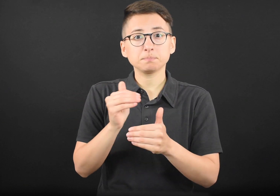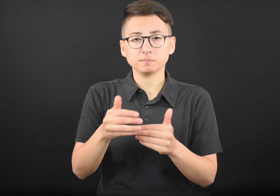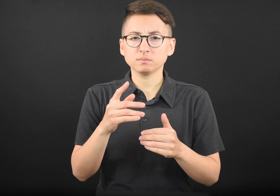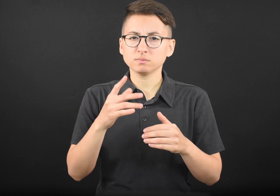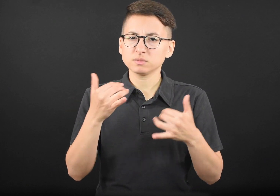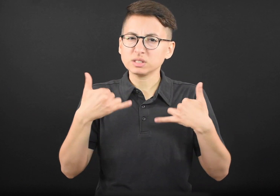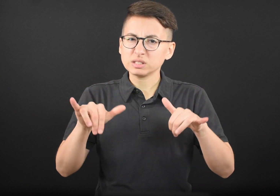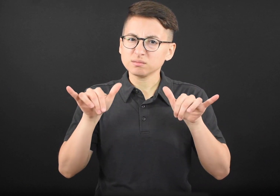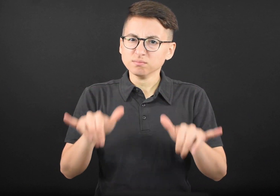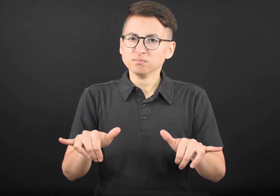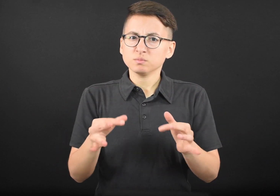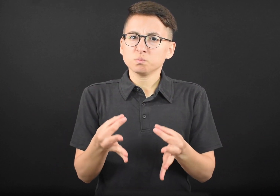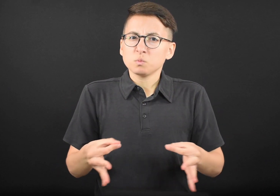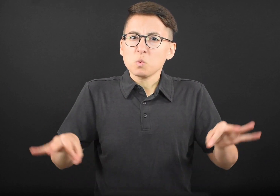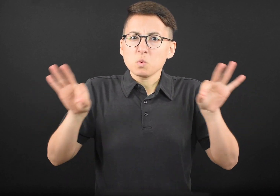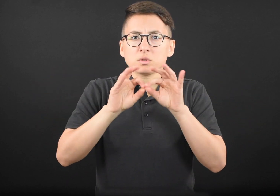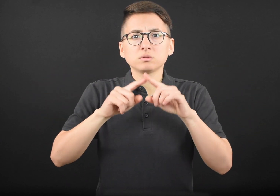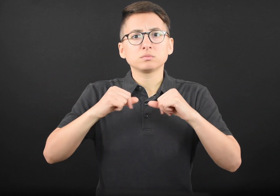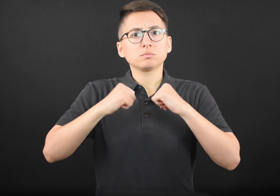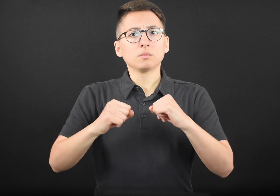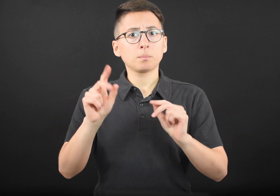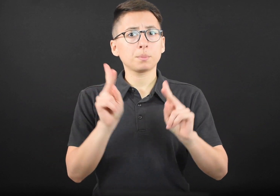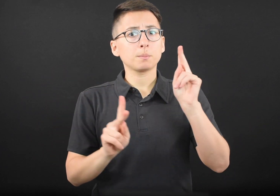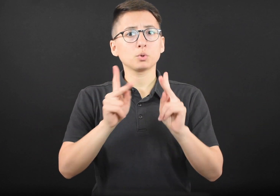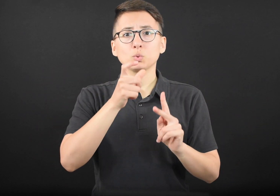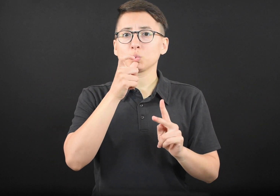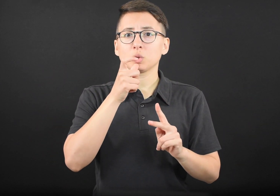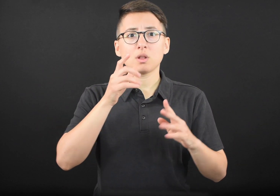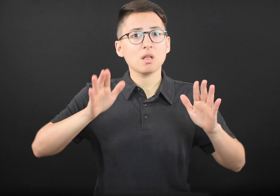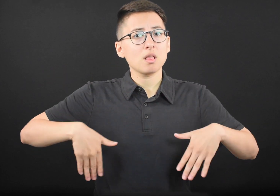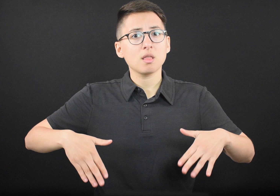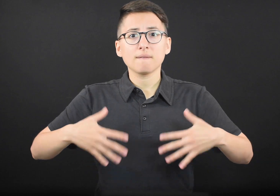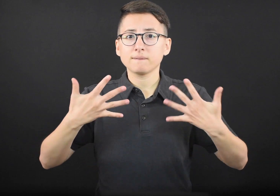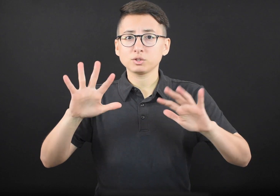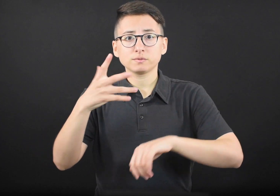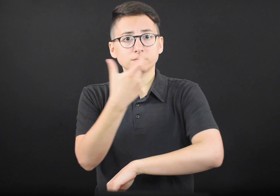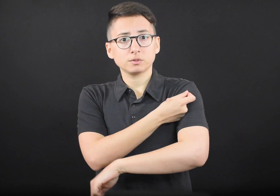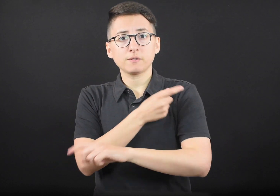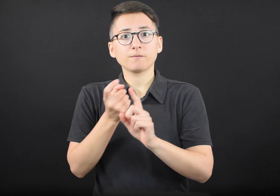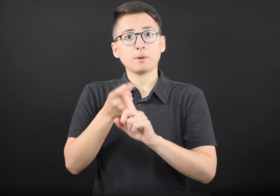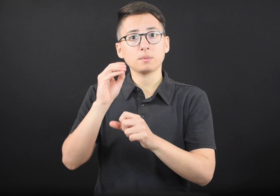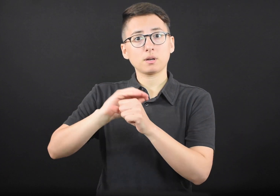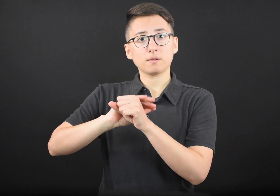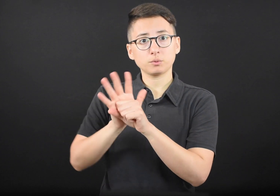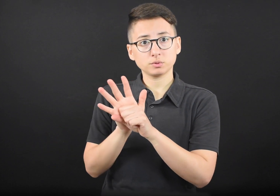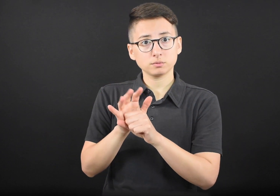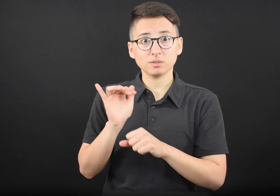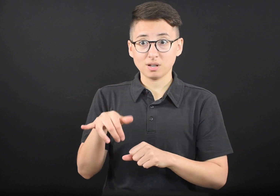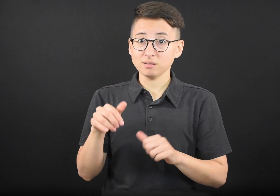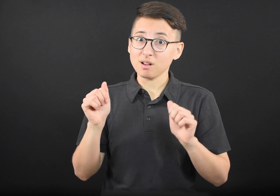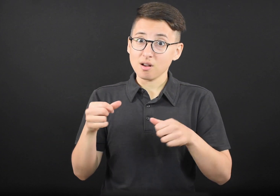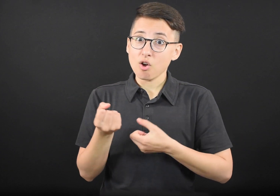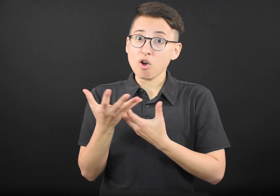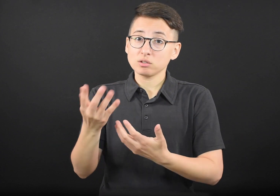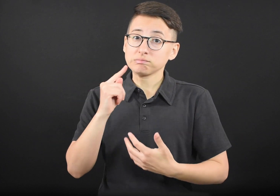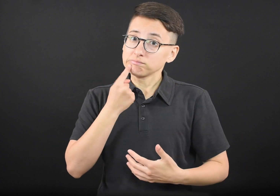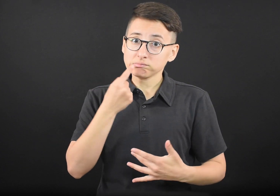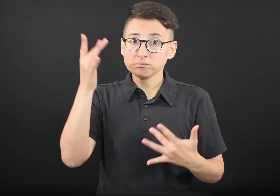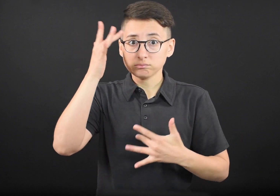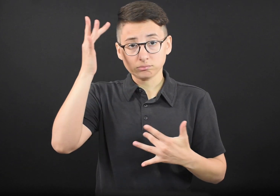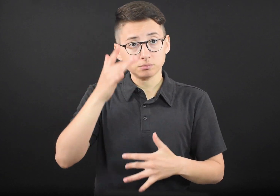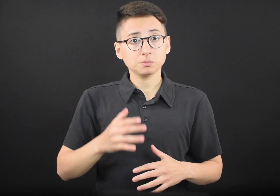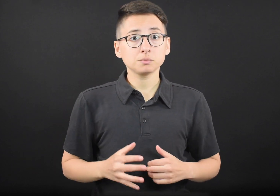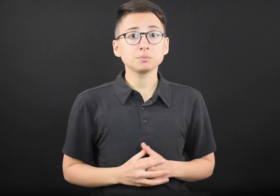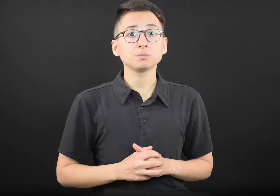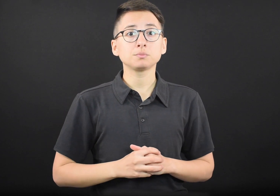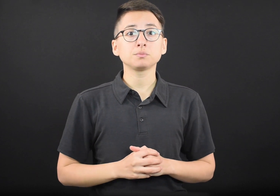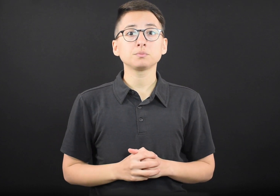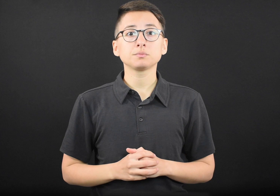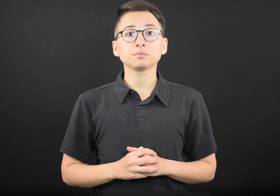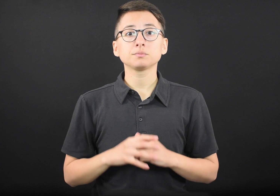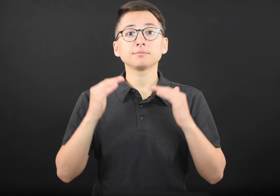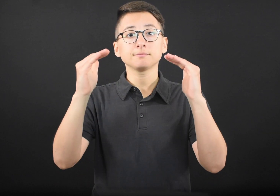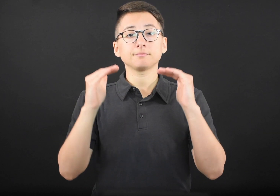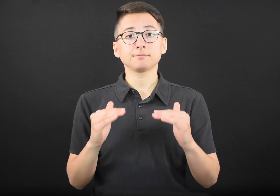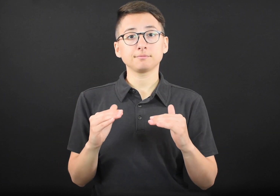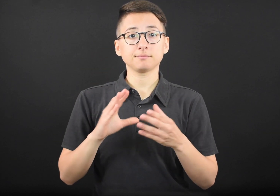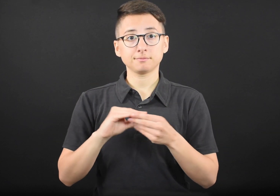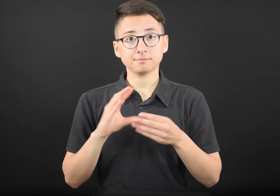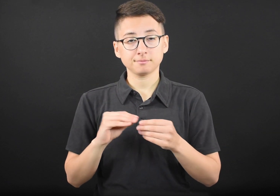remain crucial to protecting people who are not vaccinated from the virus that causes COVID-19.